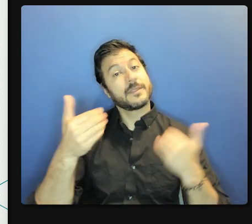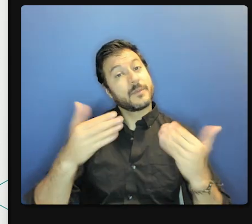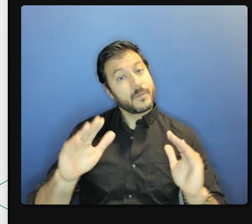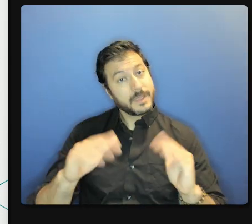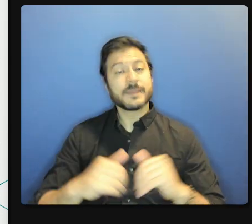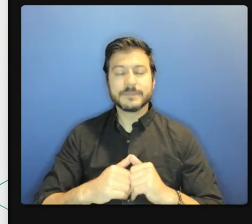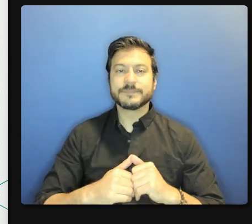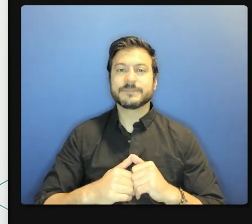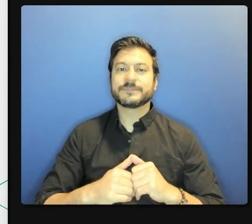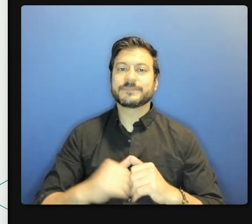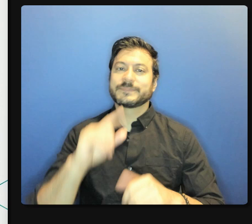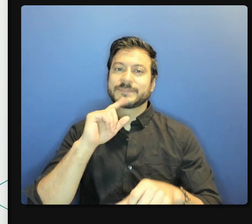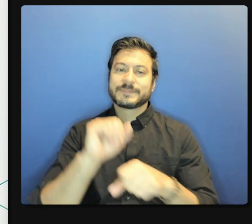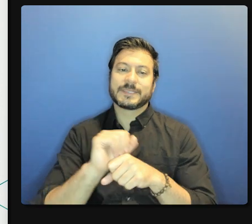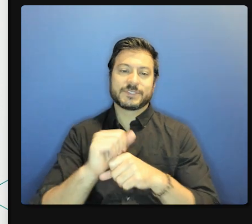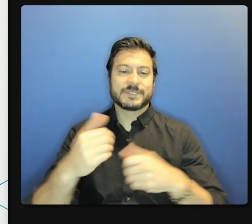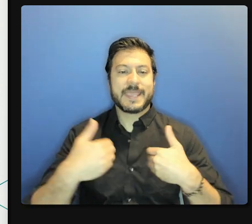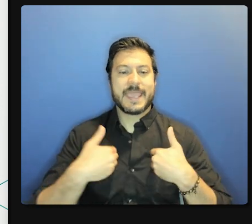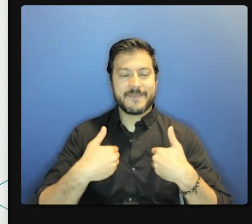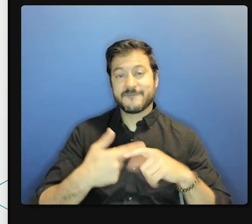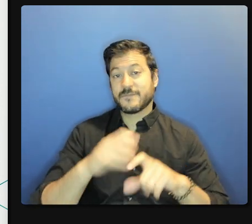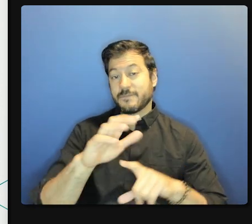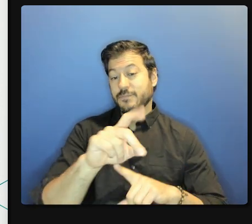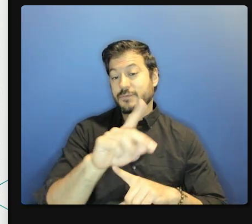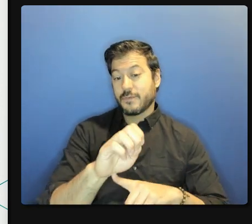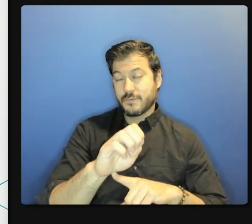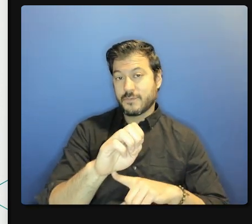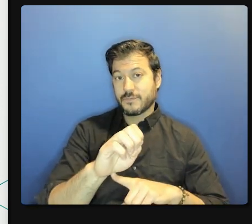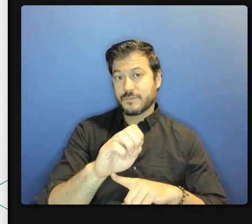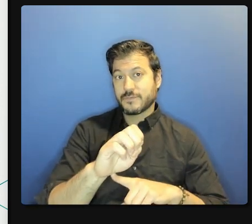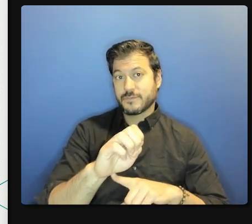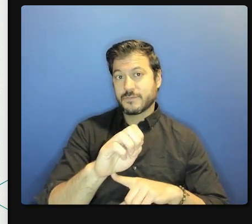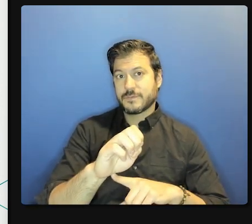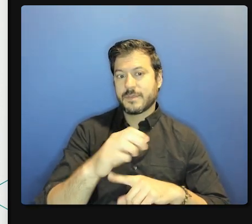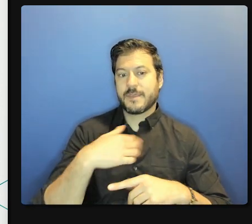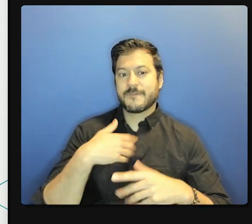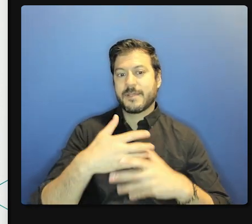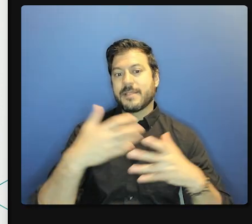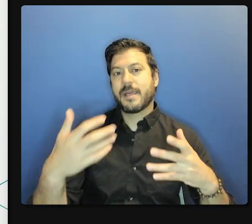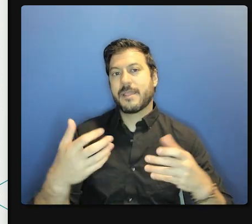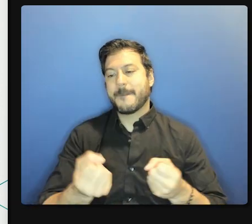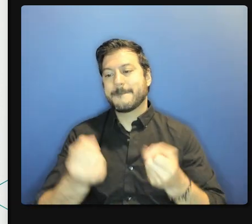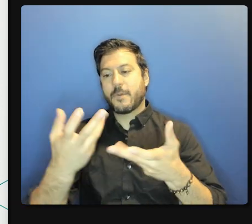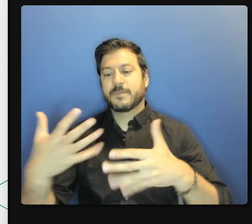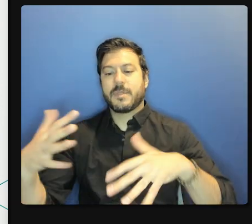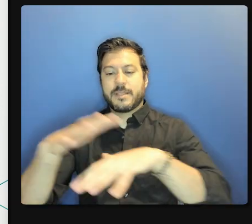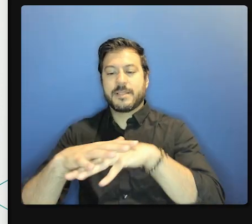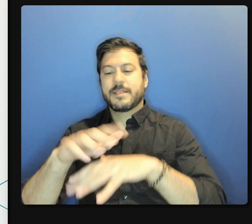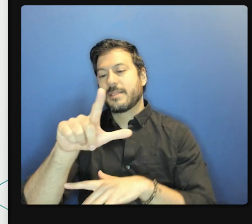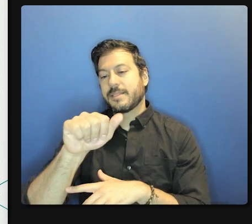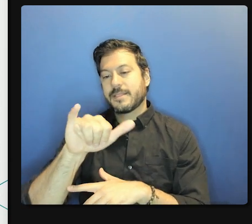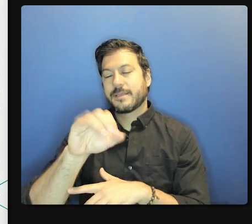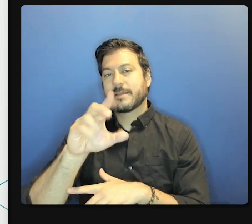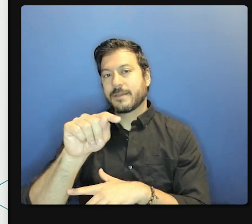Another way to do this from your code is to have a lot of multiple layouts